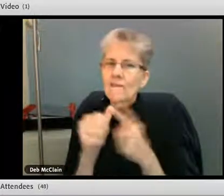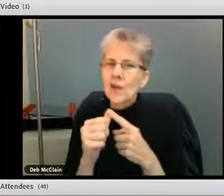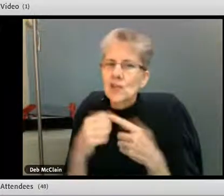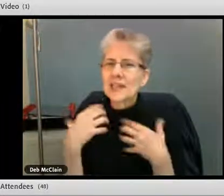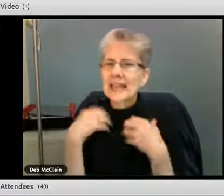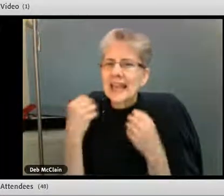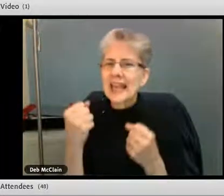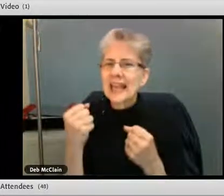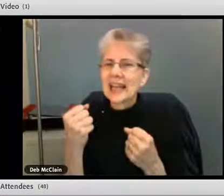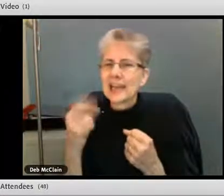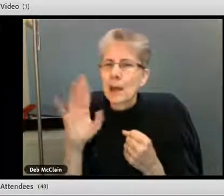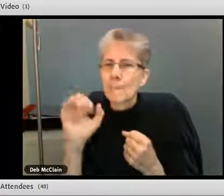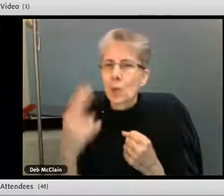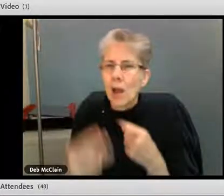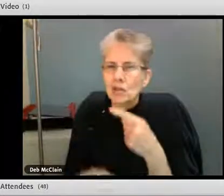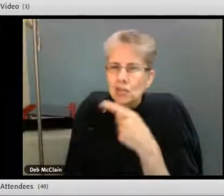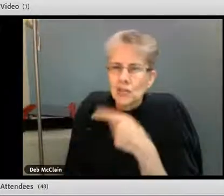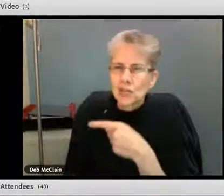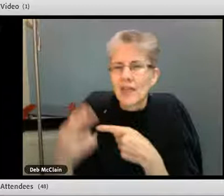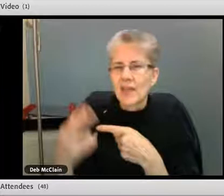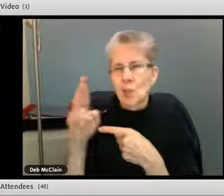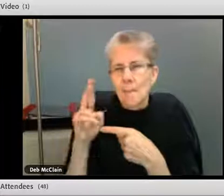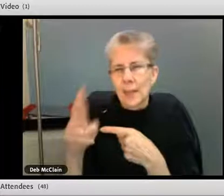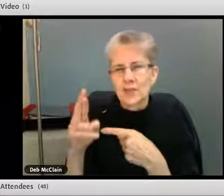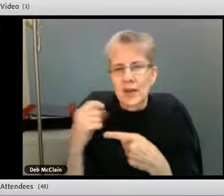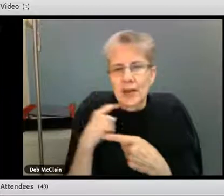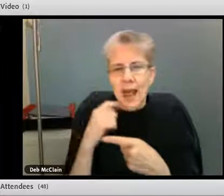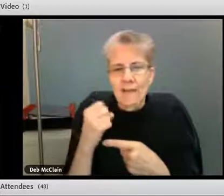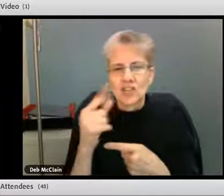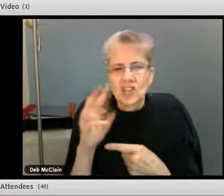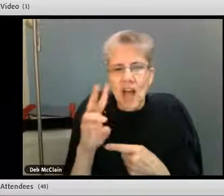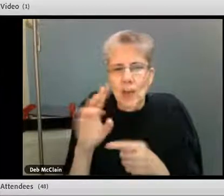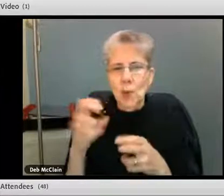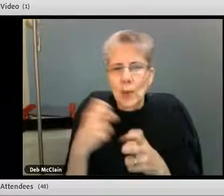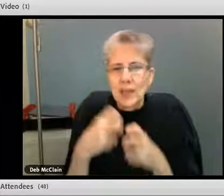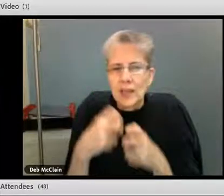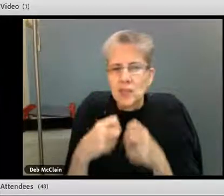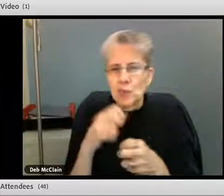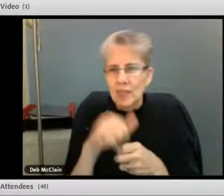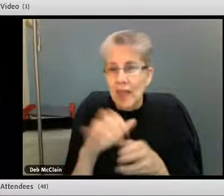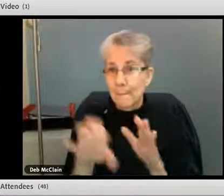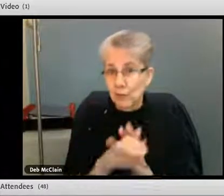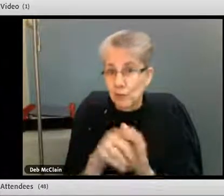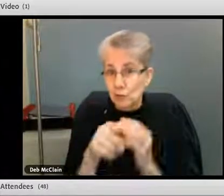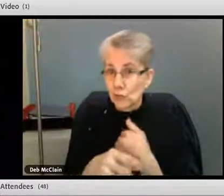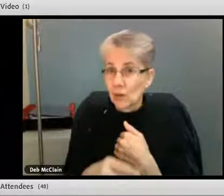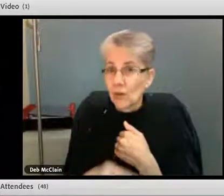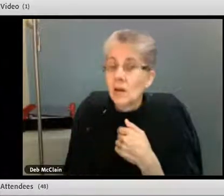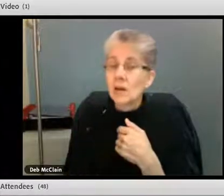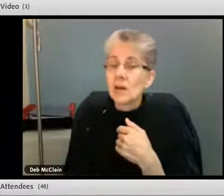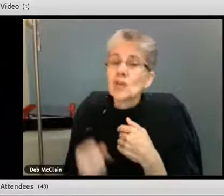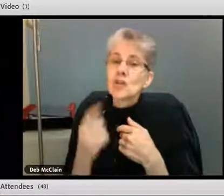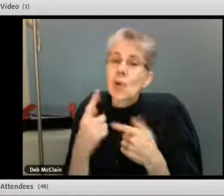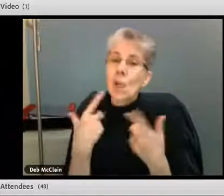You can see, I have some shadow issues in this picture. So what I can actually do is use the healing brush to kind of clean my face up a little bit,